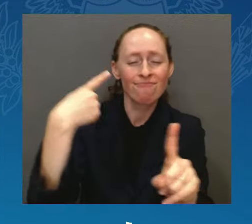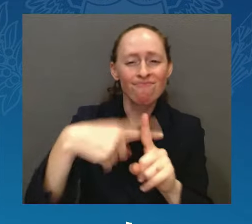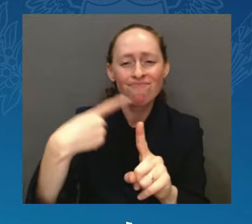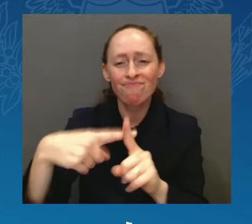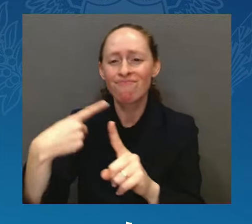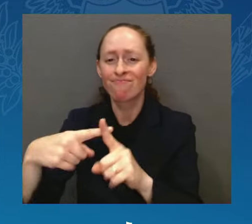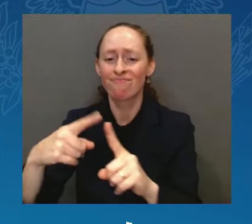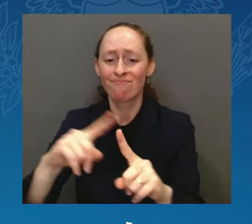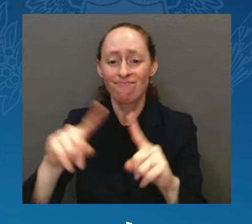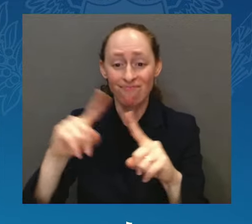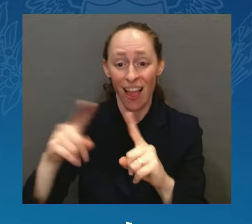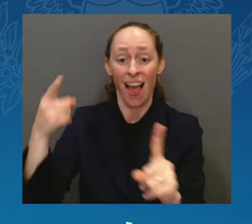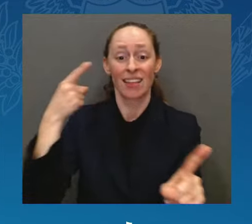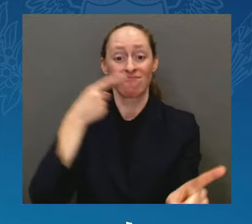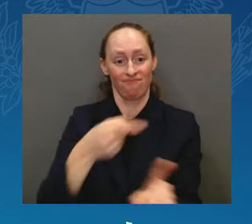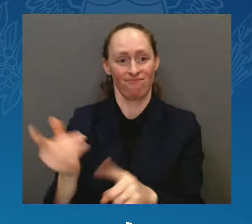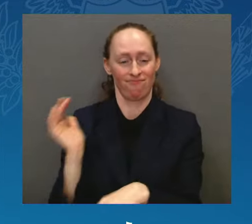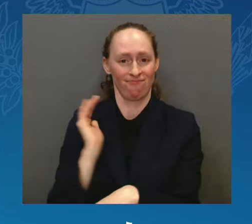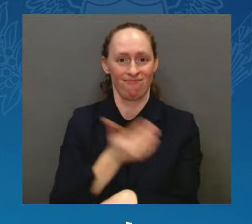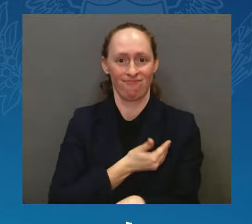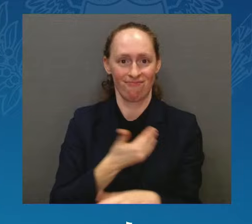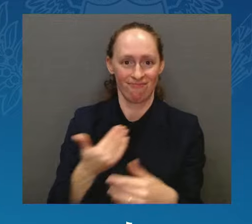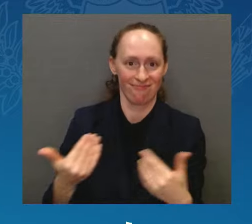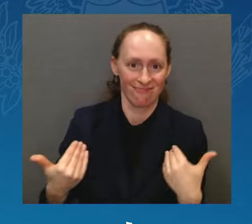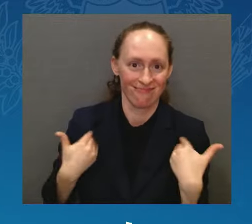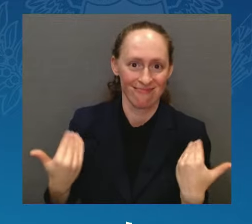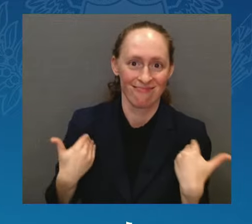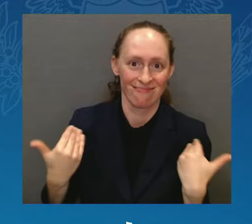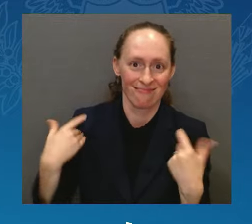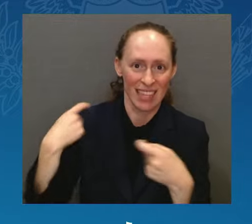So, as some of you know, this fall I have been on a national college tour,